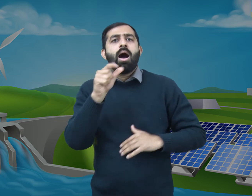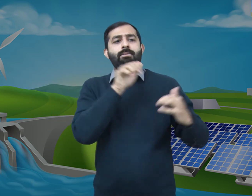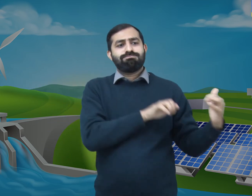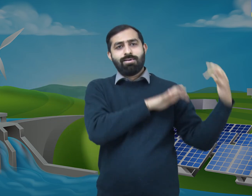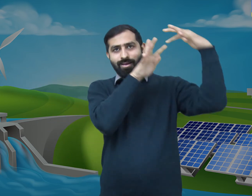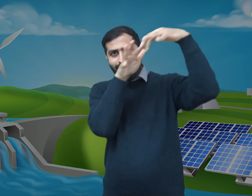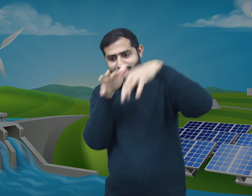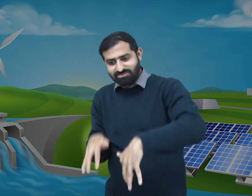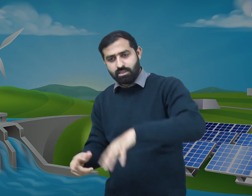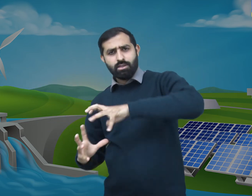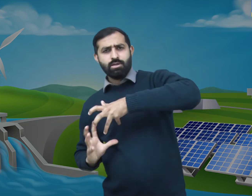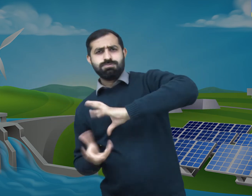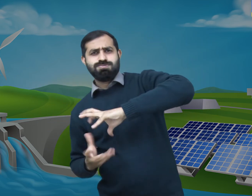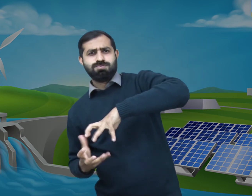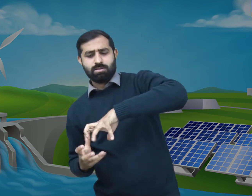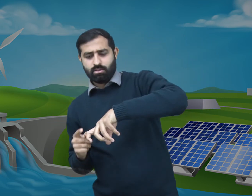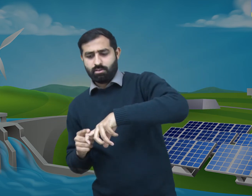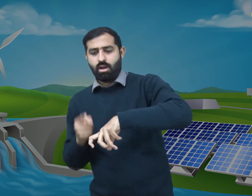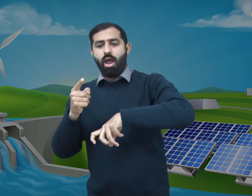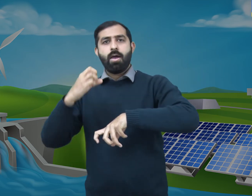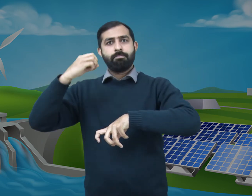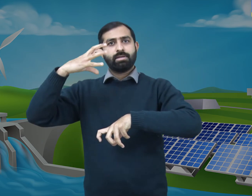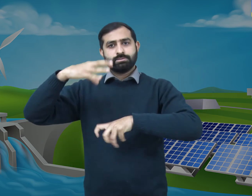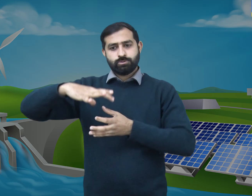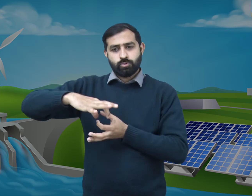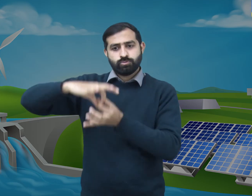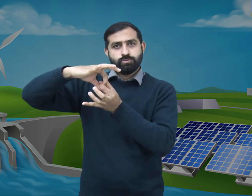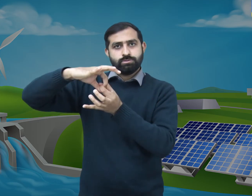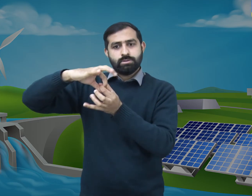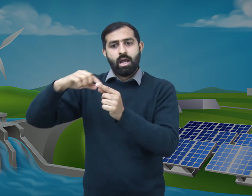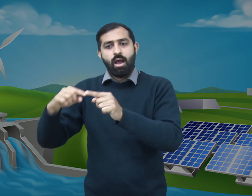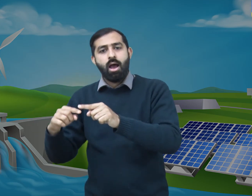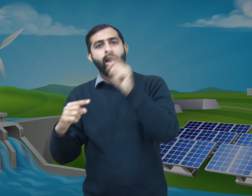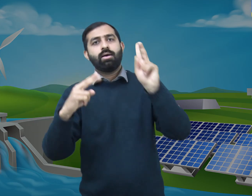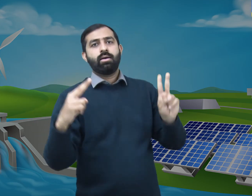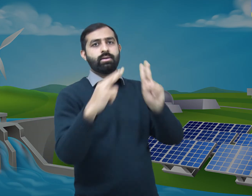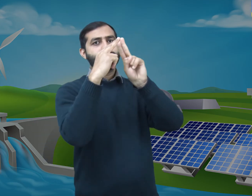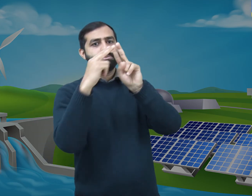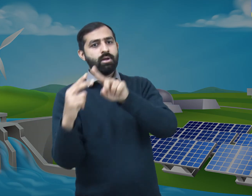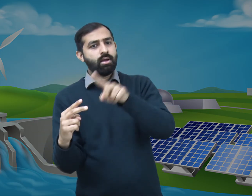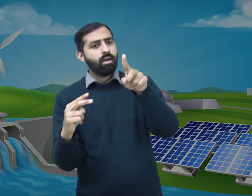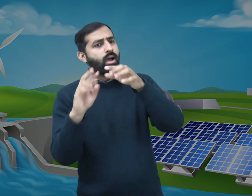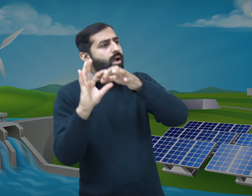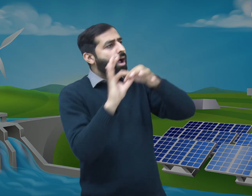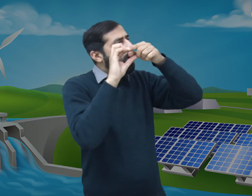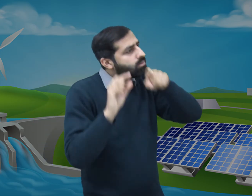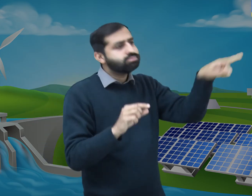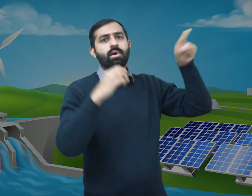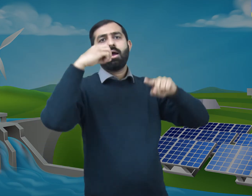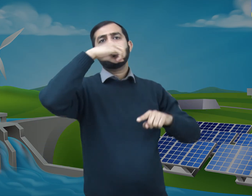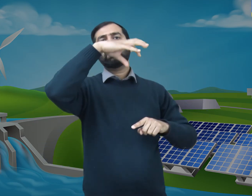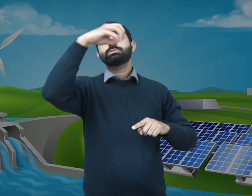This is how flowing water is converted into electricity and then supplied to the distributors.